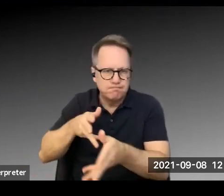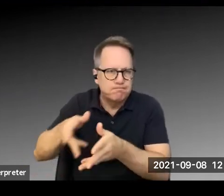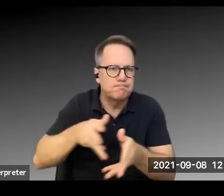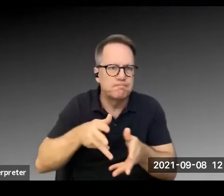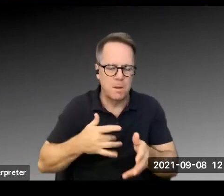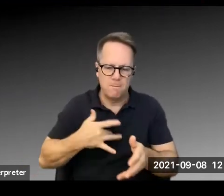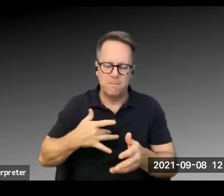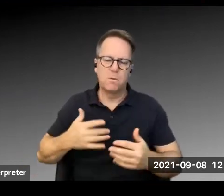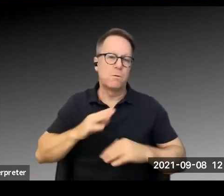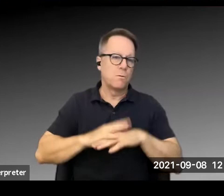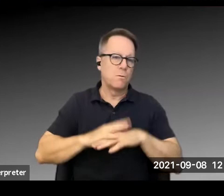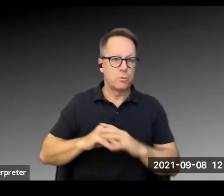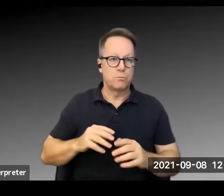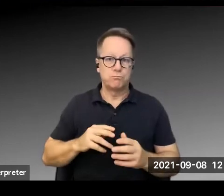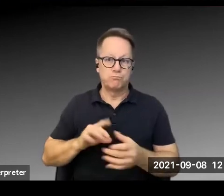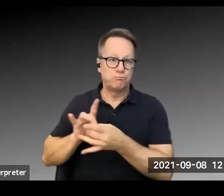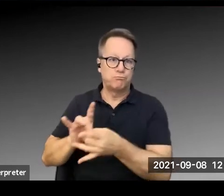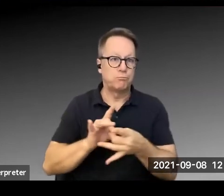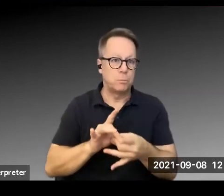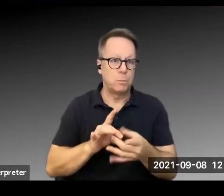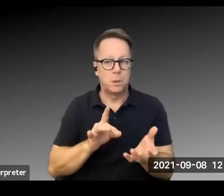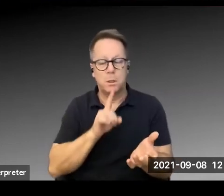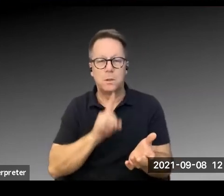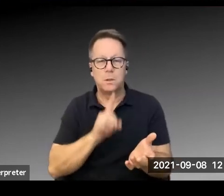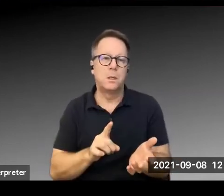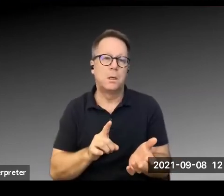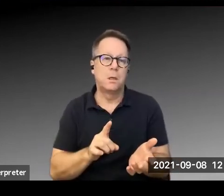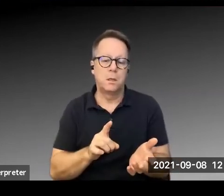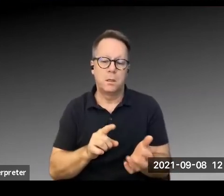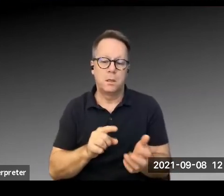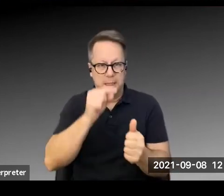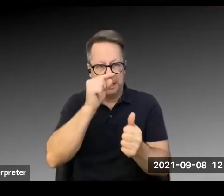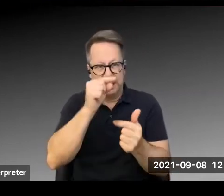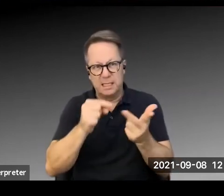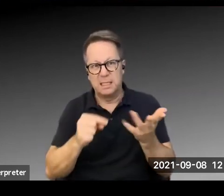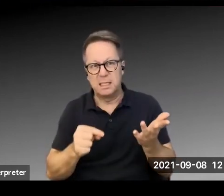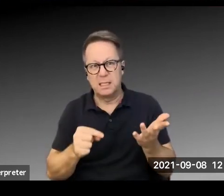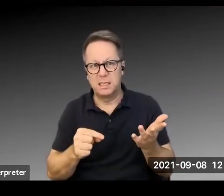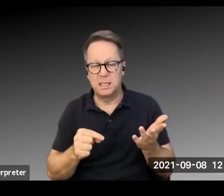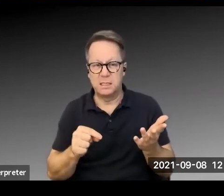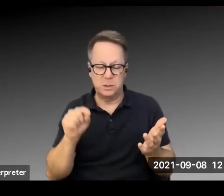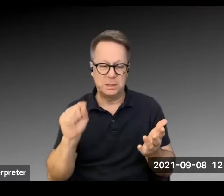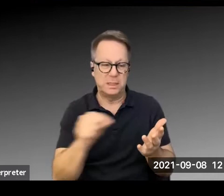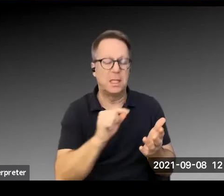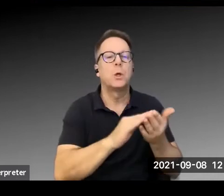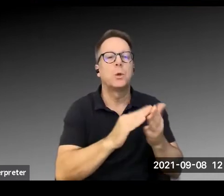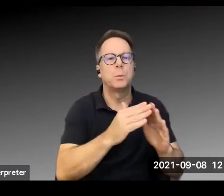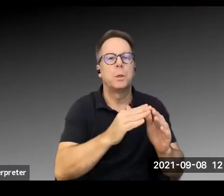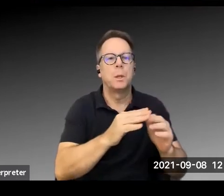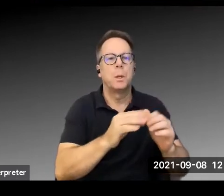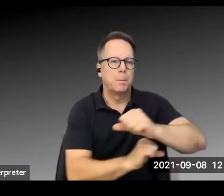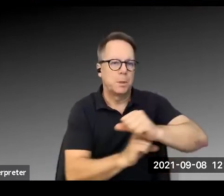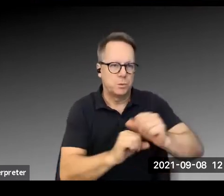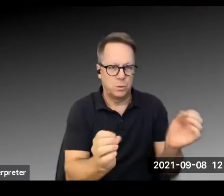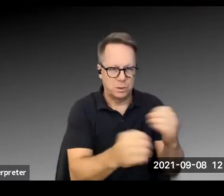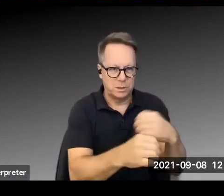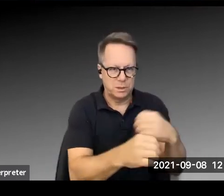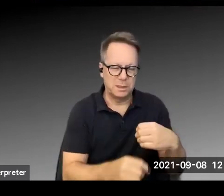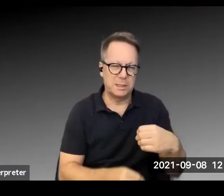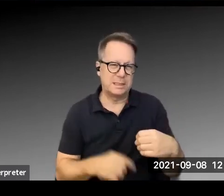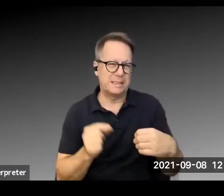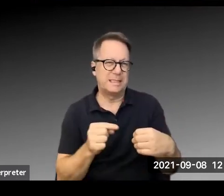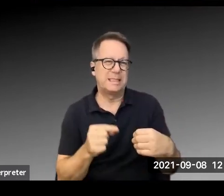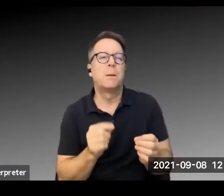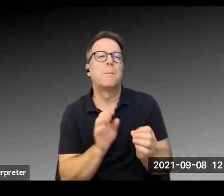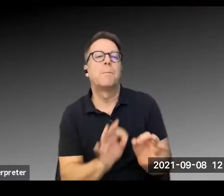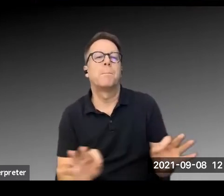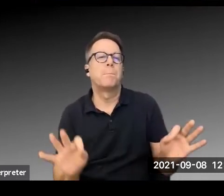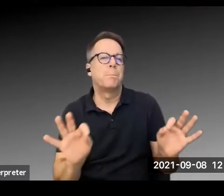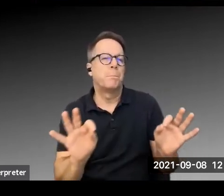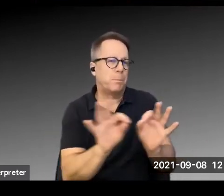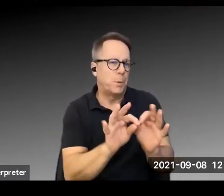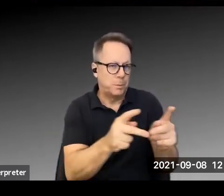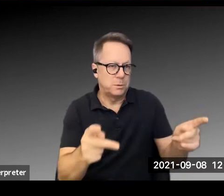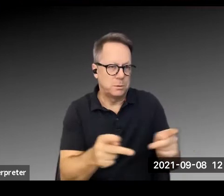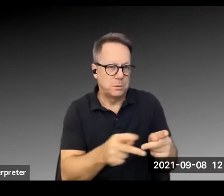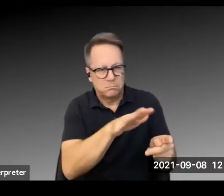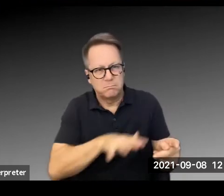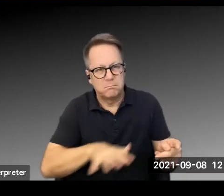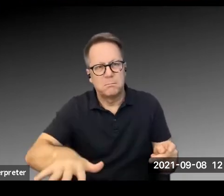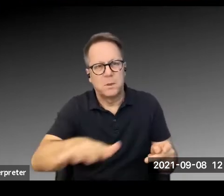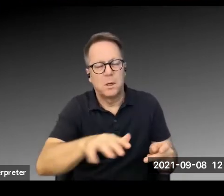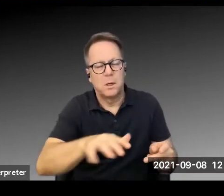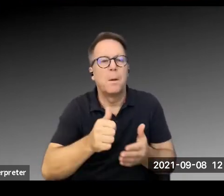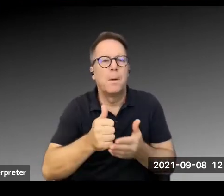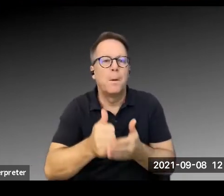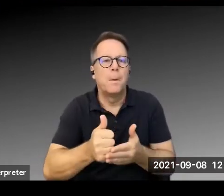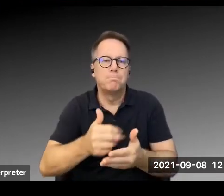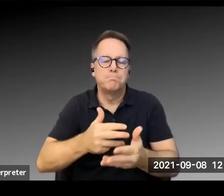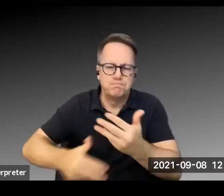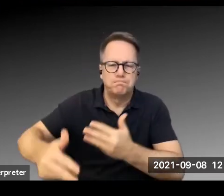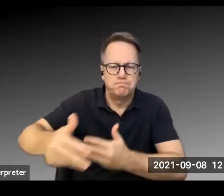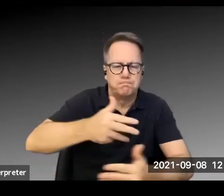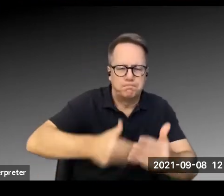So in all cases we're always going to have those folks like these community based organizations in the most important position on ground interfacing and interacting with those who need care.